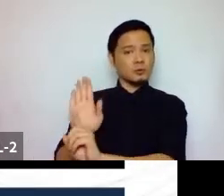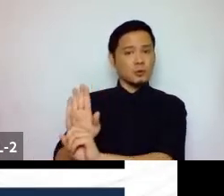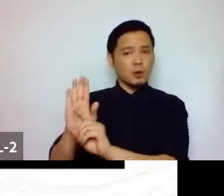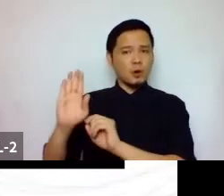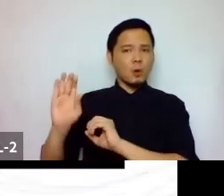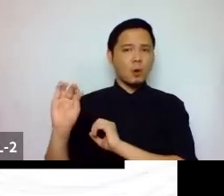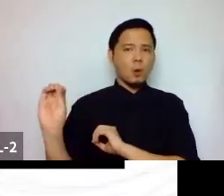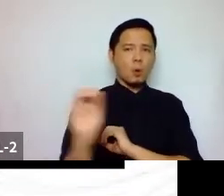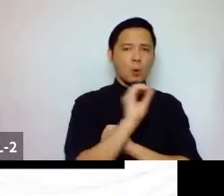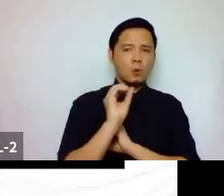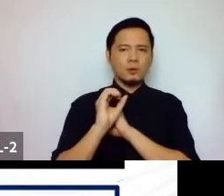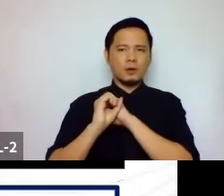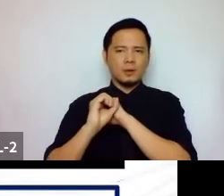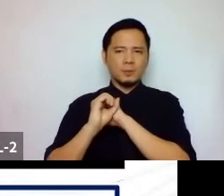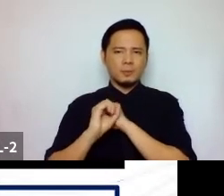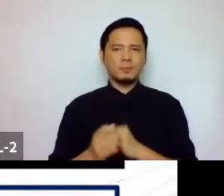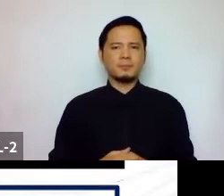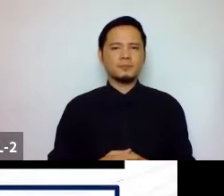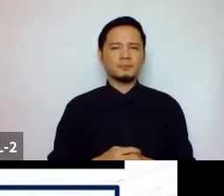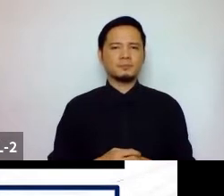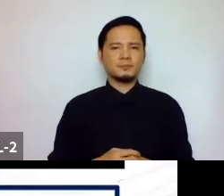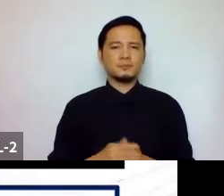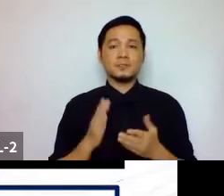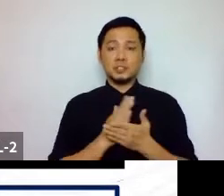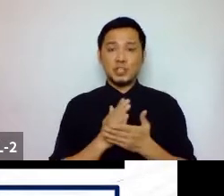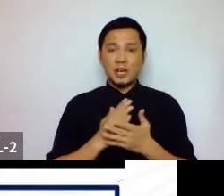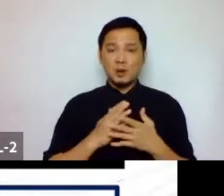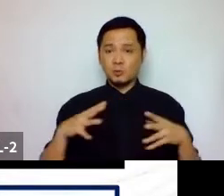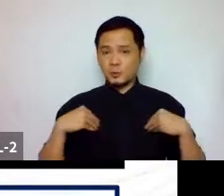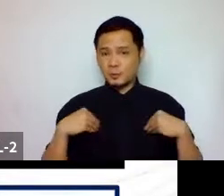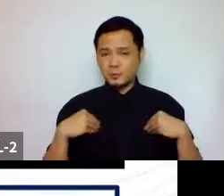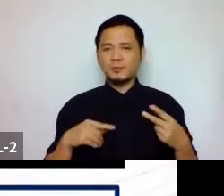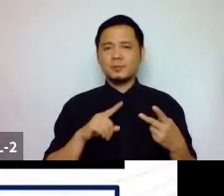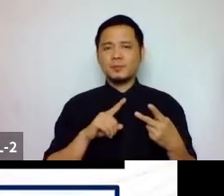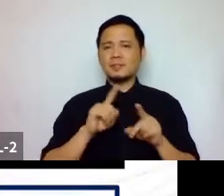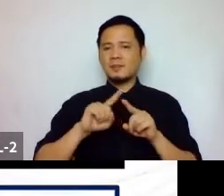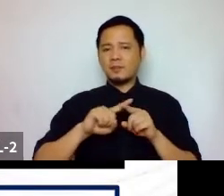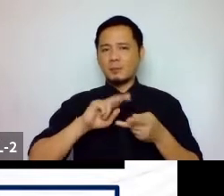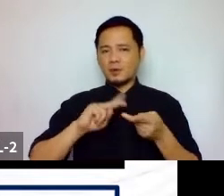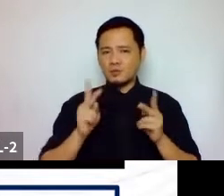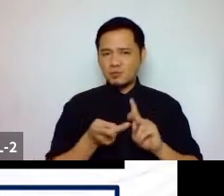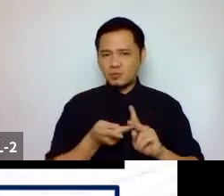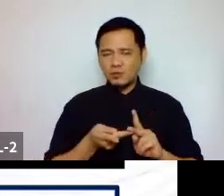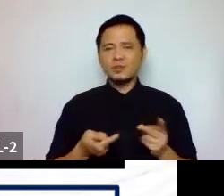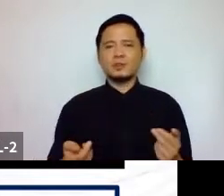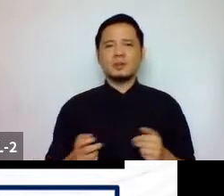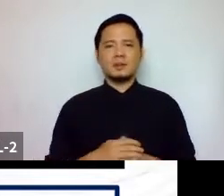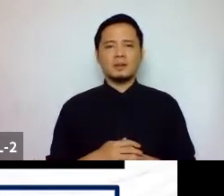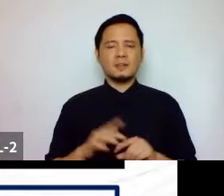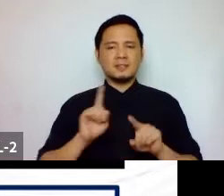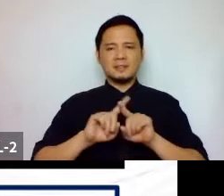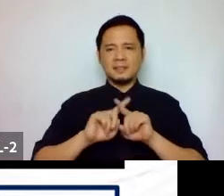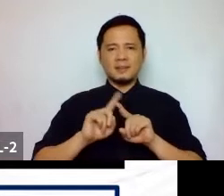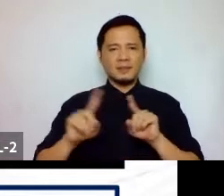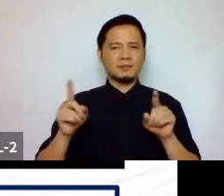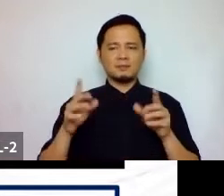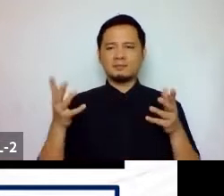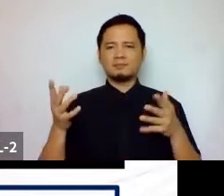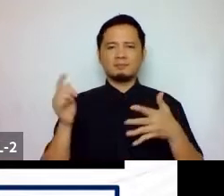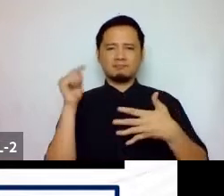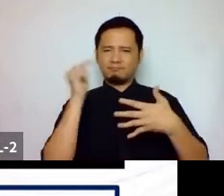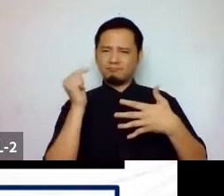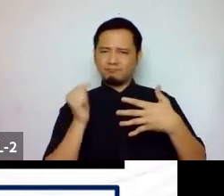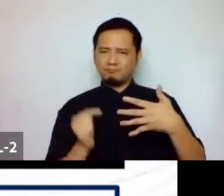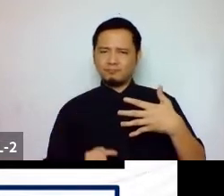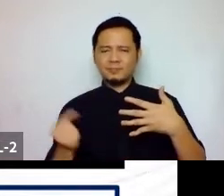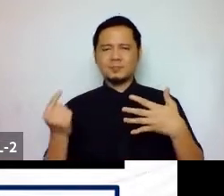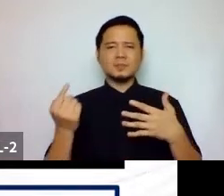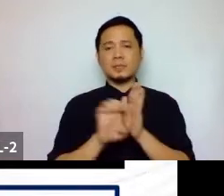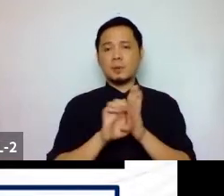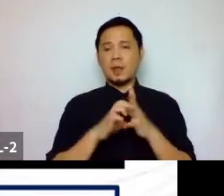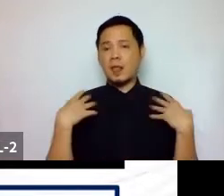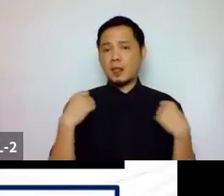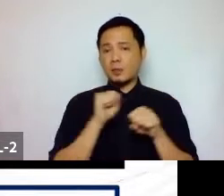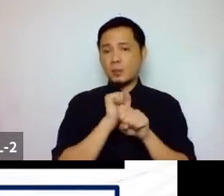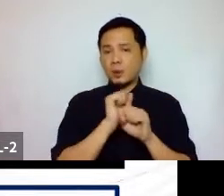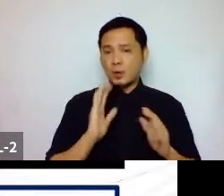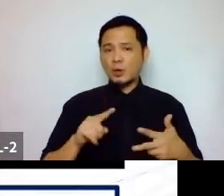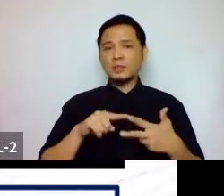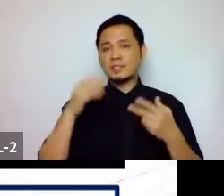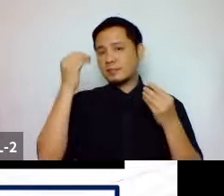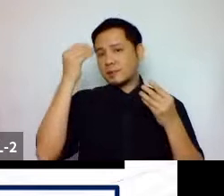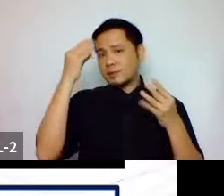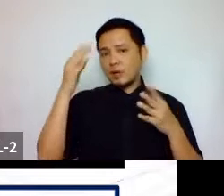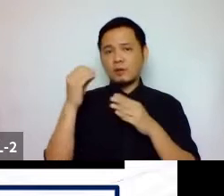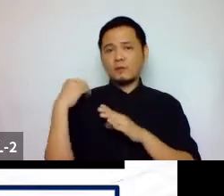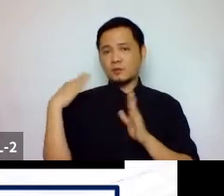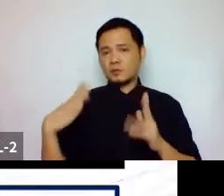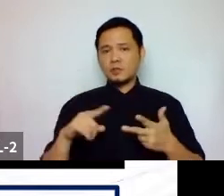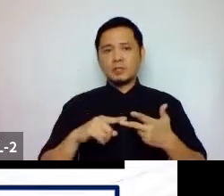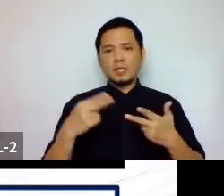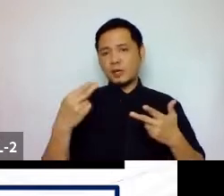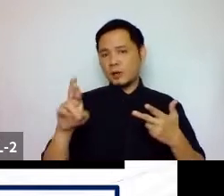Okay so in terms of sharing ownership, we have partners in different sectors - health workers, information officers, human resource managers.